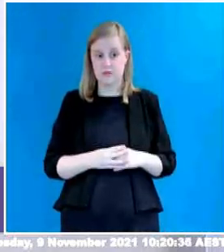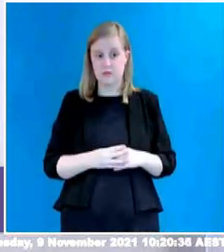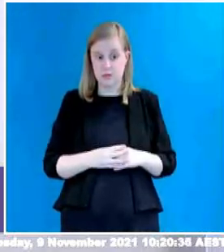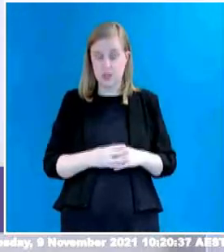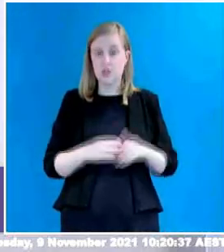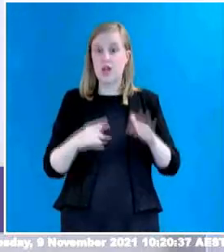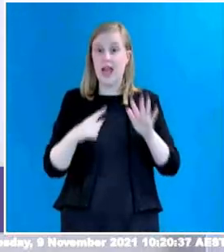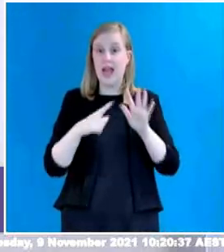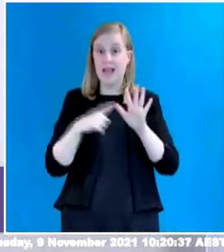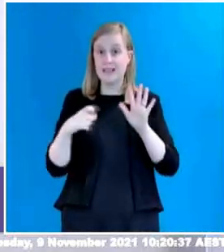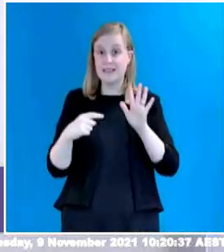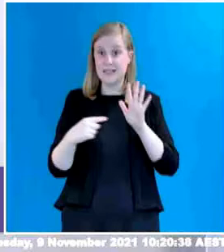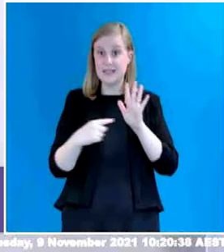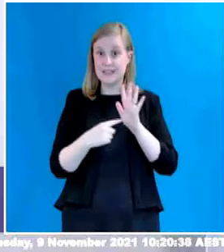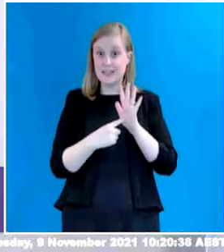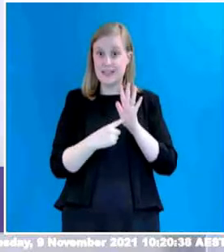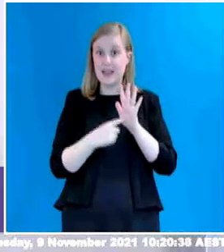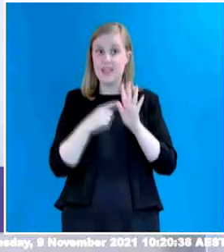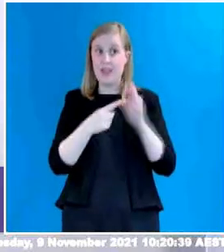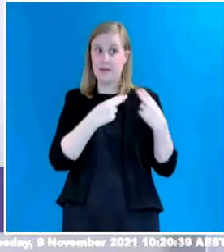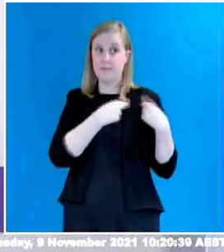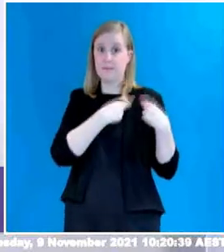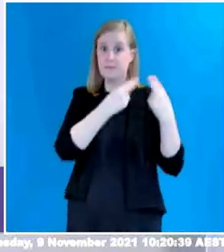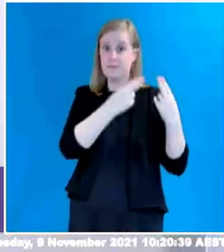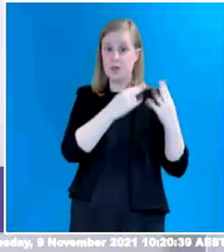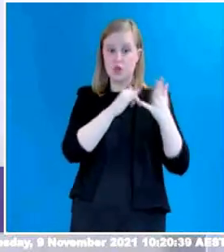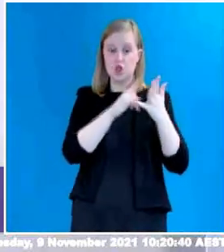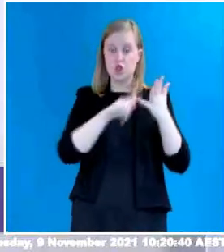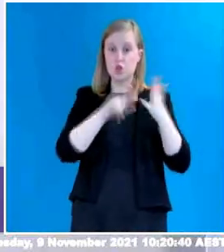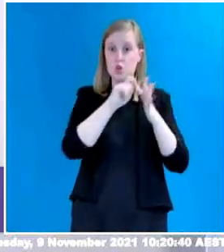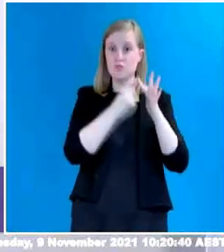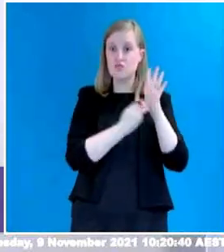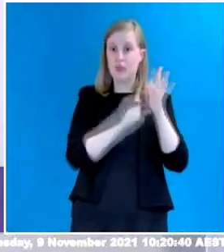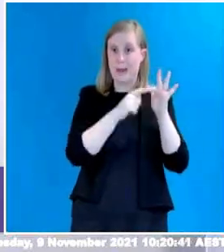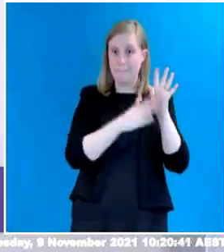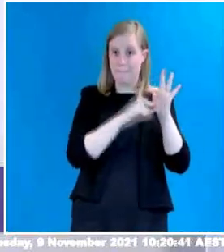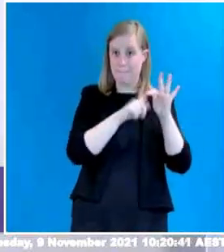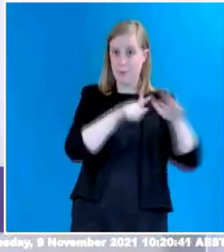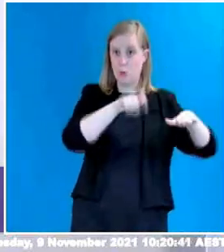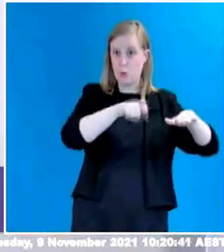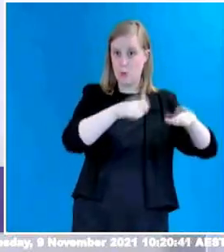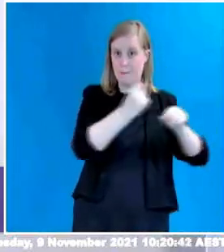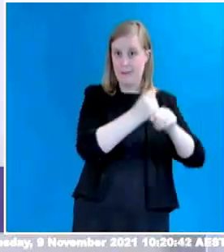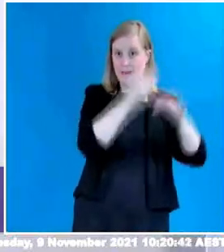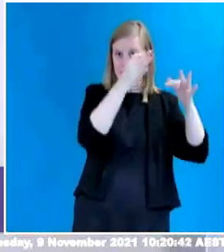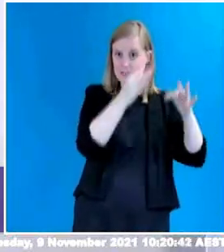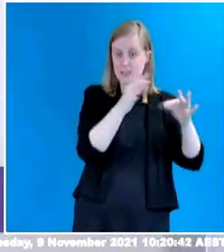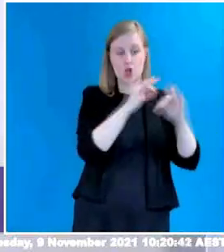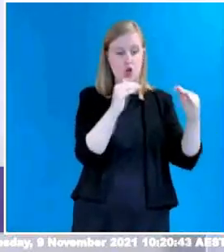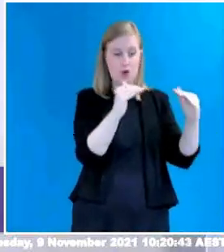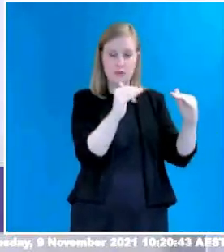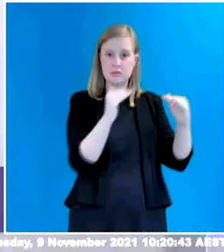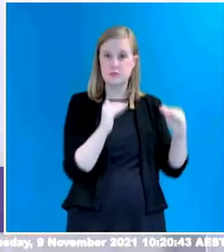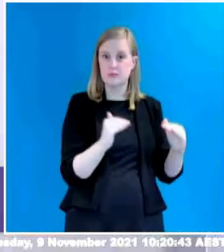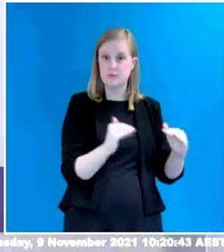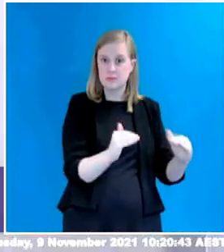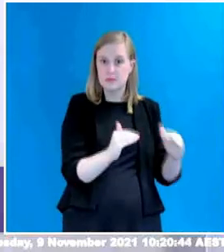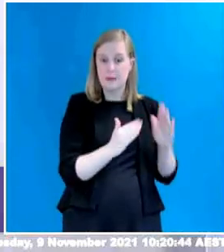Court, not to the Magistrates' Court, not to other lower level tribunals?